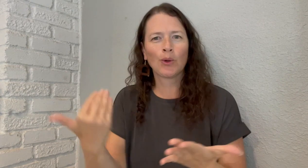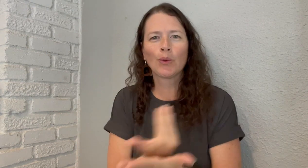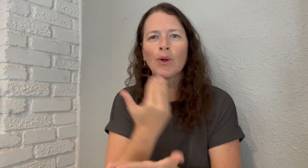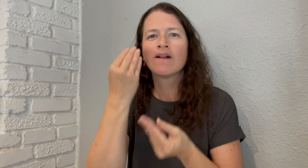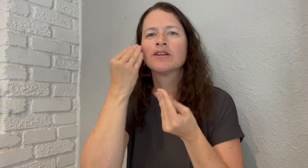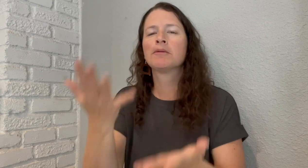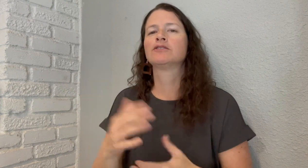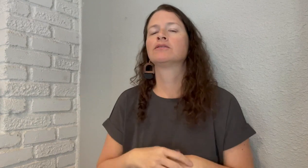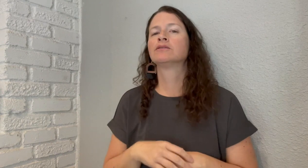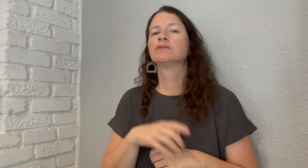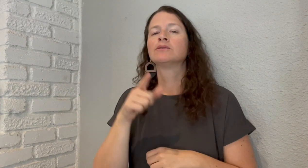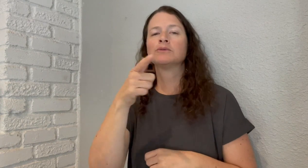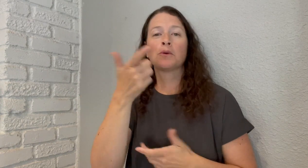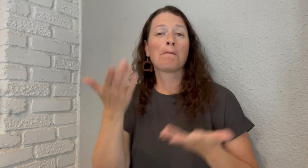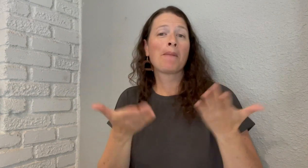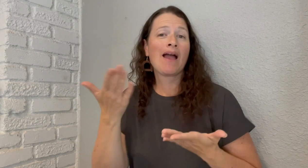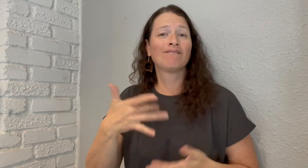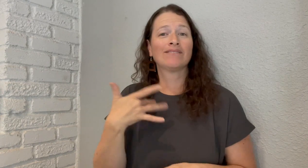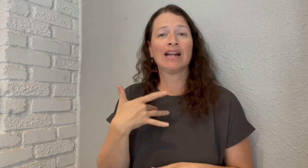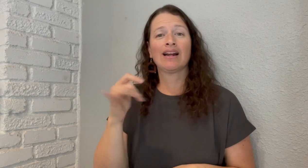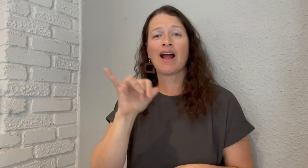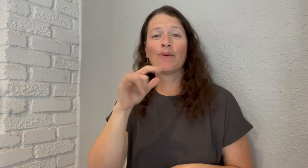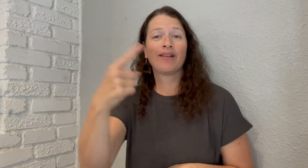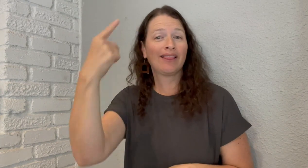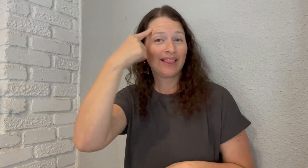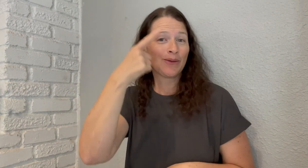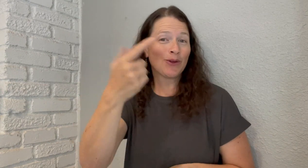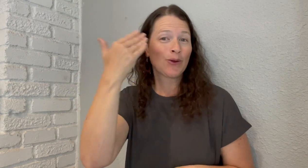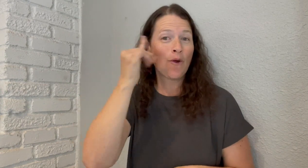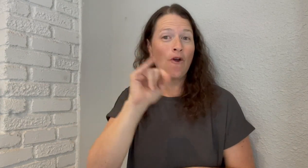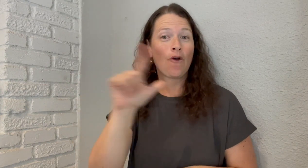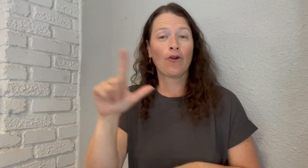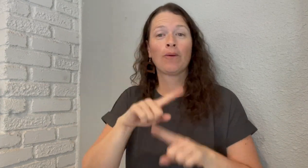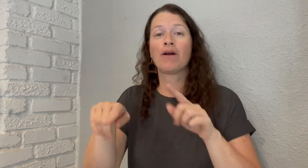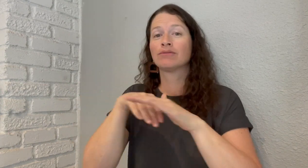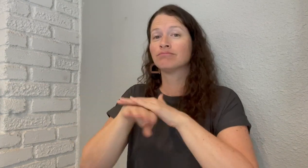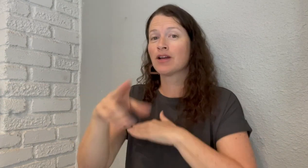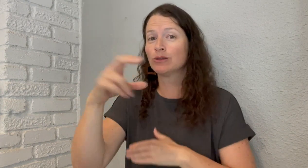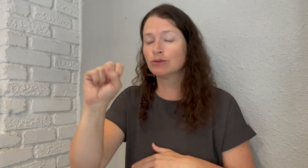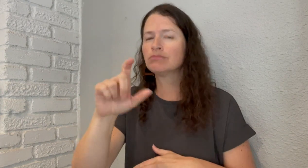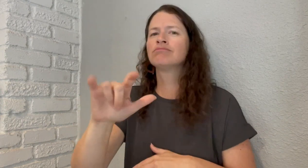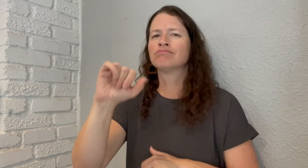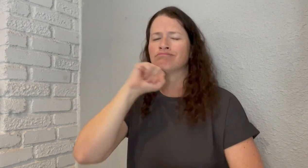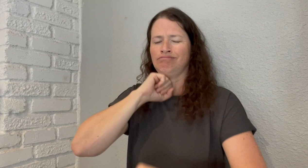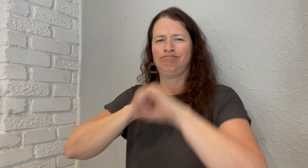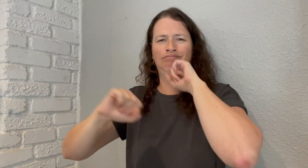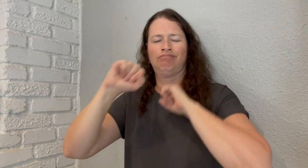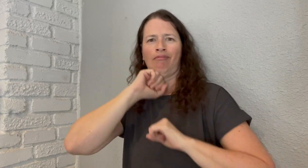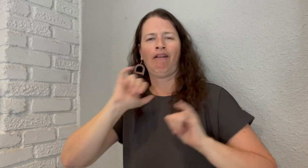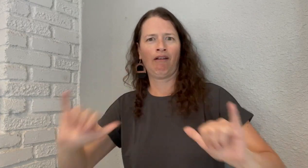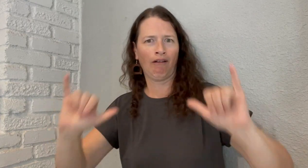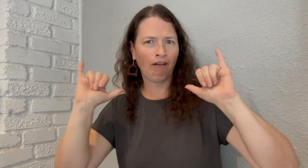and you can learn from those mistakes. Learn new information. You may feel like you know it all,